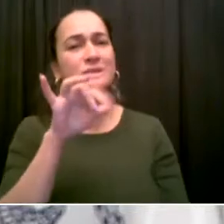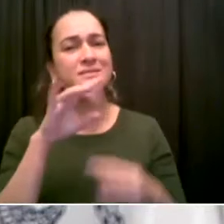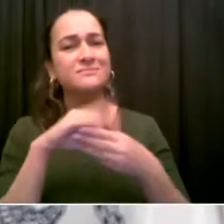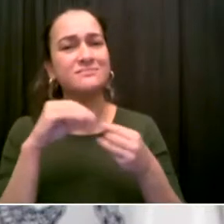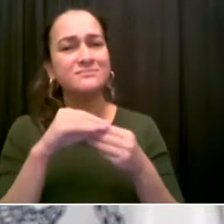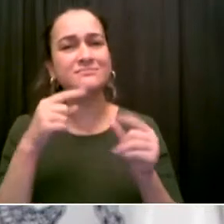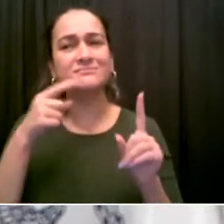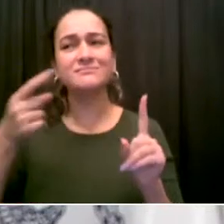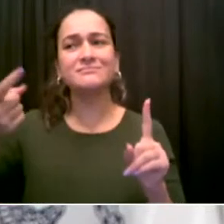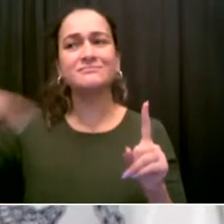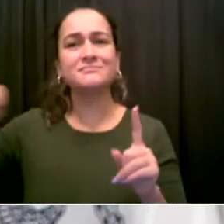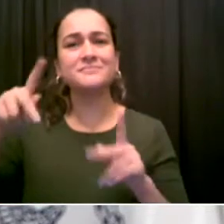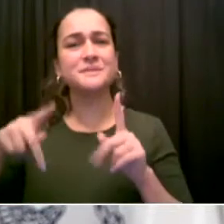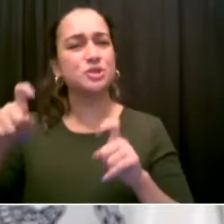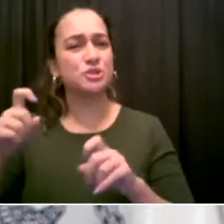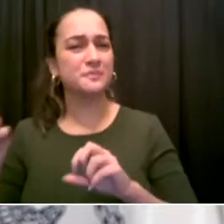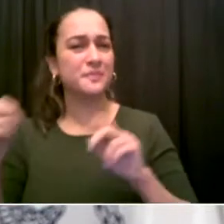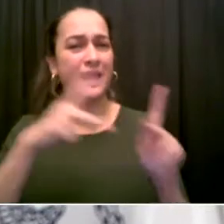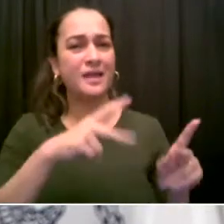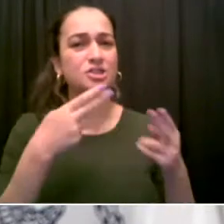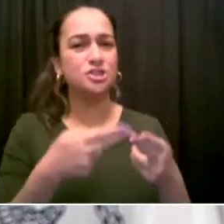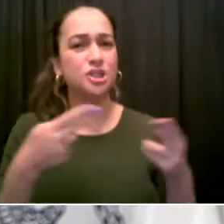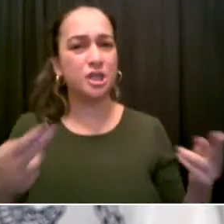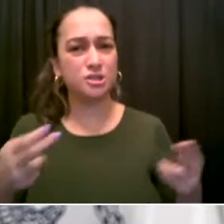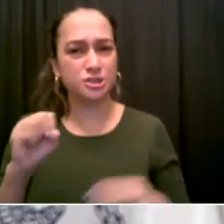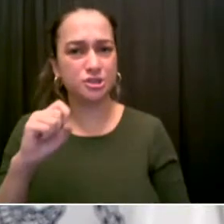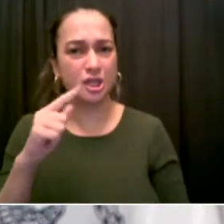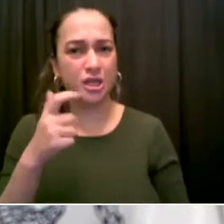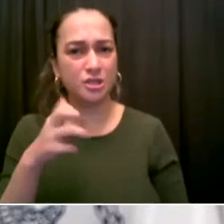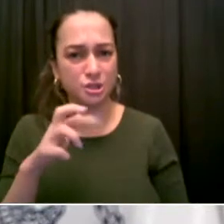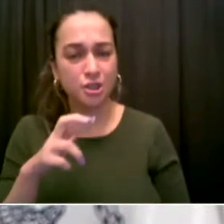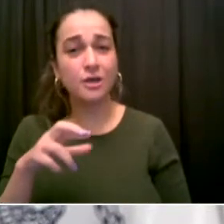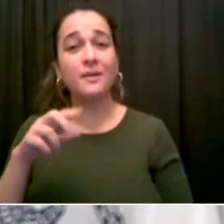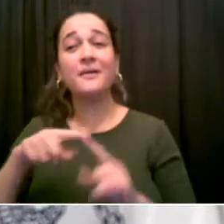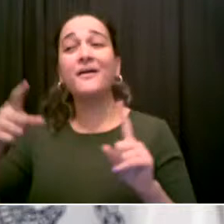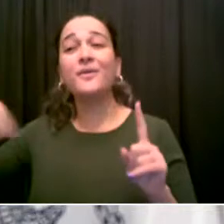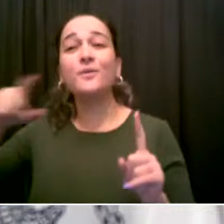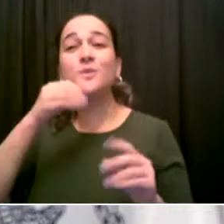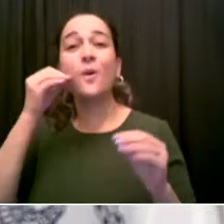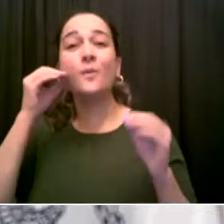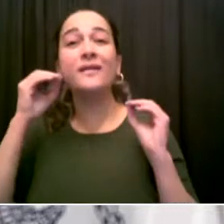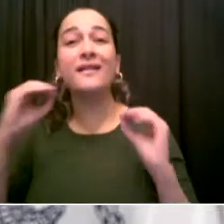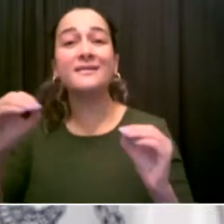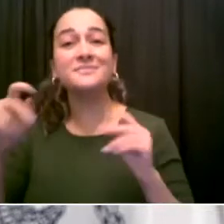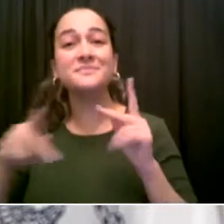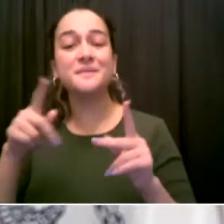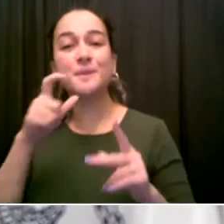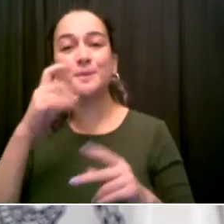HOMELESS INDIVIDUALS WH O HAVGOE TN TETHE HOTEL ROOMS ACTUALLY LIKE IT. I N'DOT KNOW IF